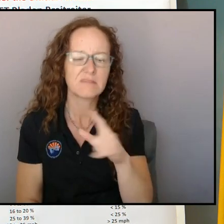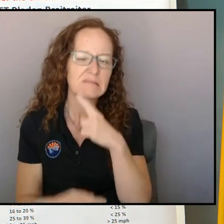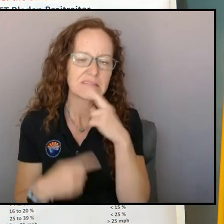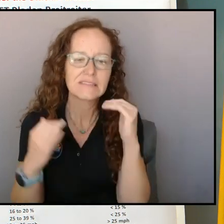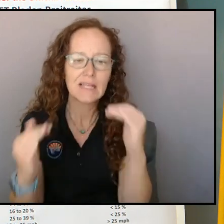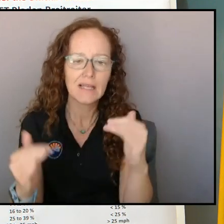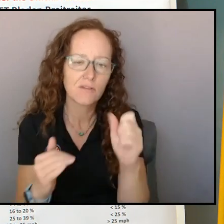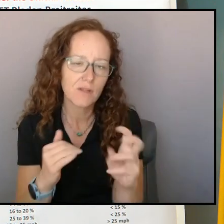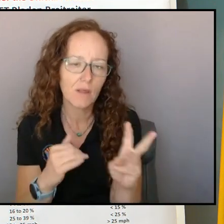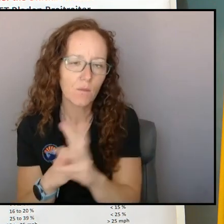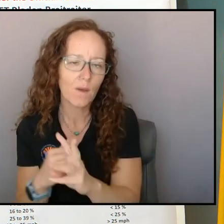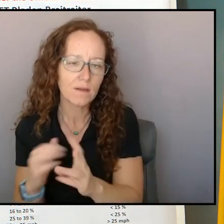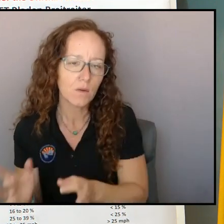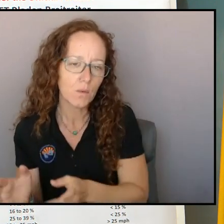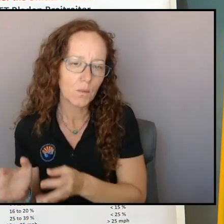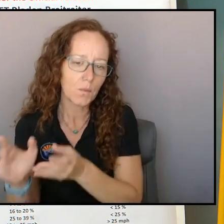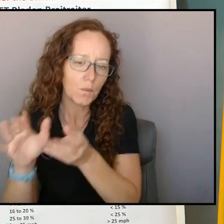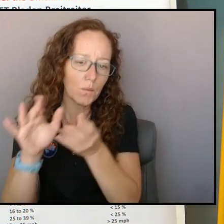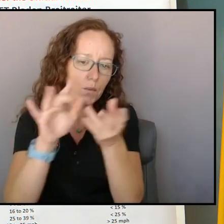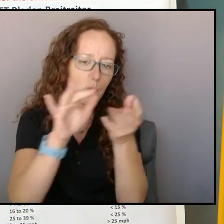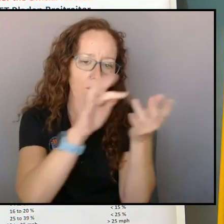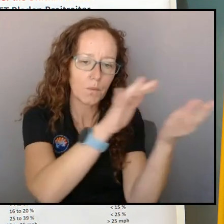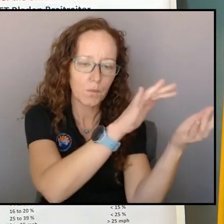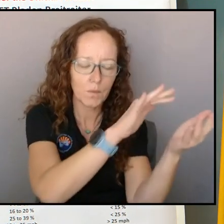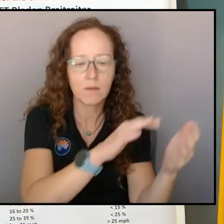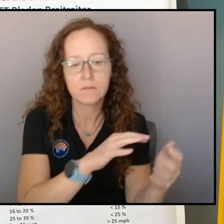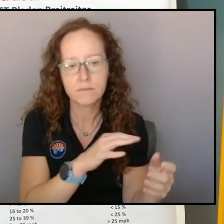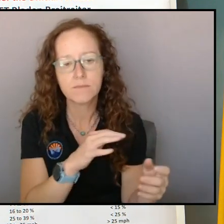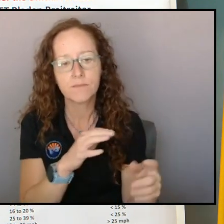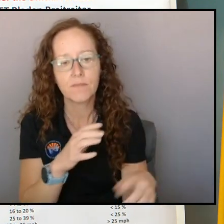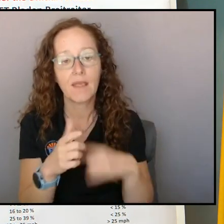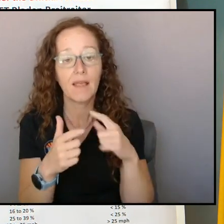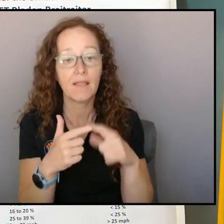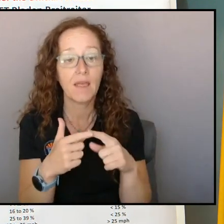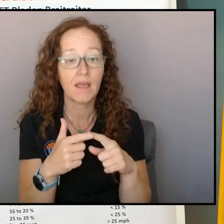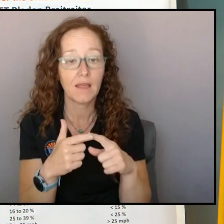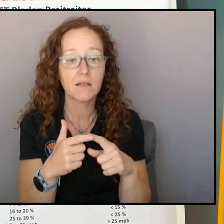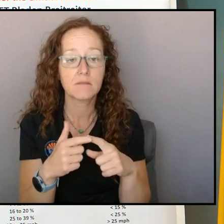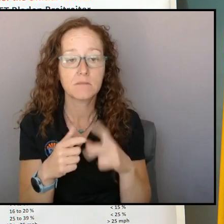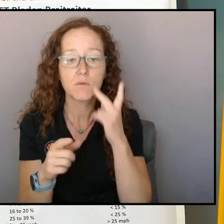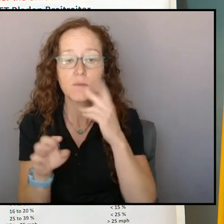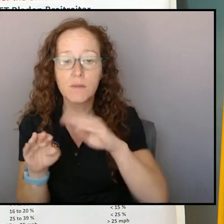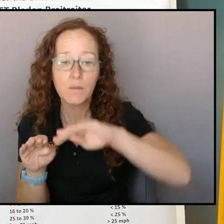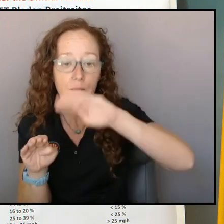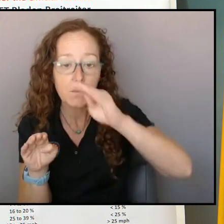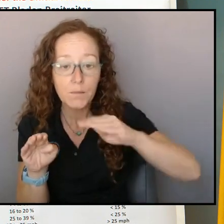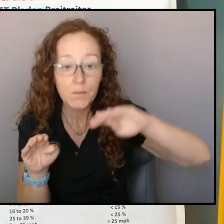we're kind of going like this. And then we kind of have these little short waves. Little disturbances that are going to